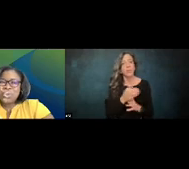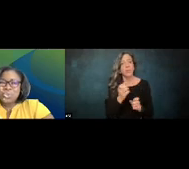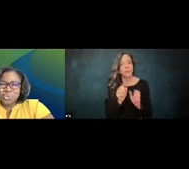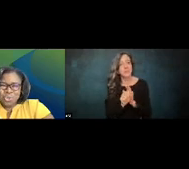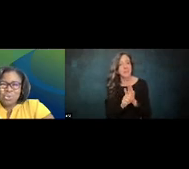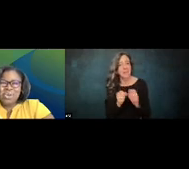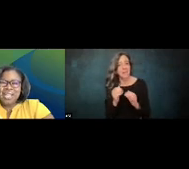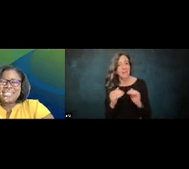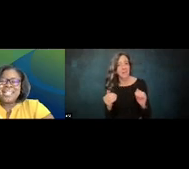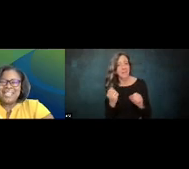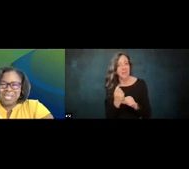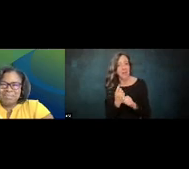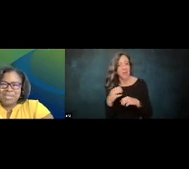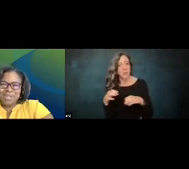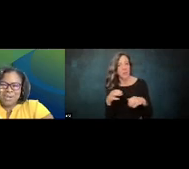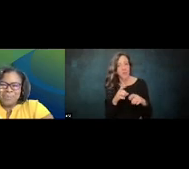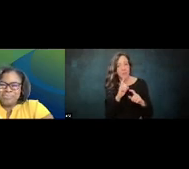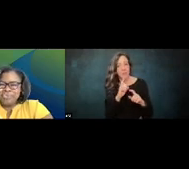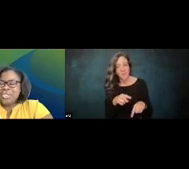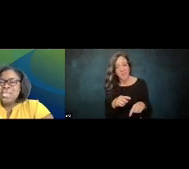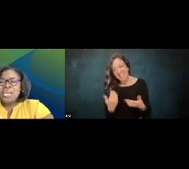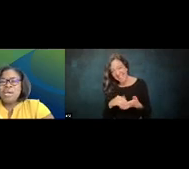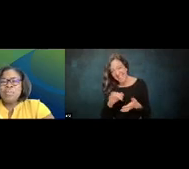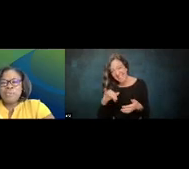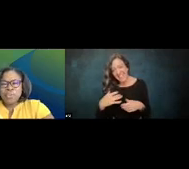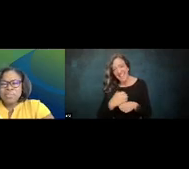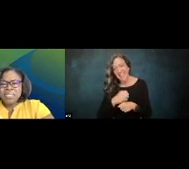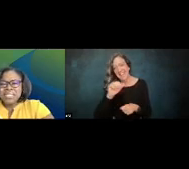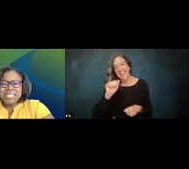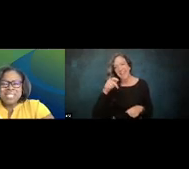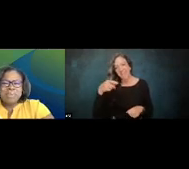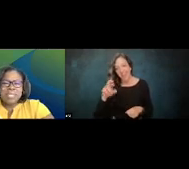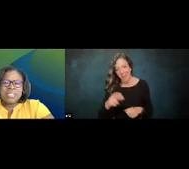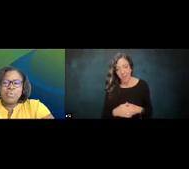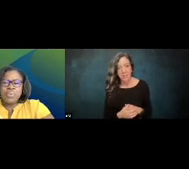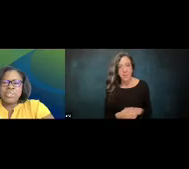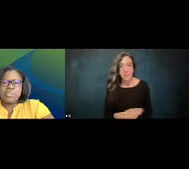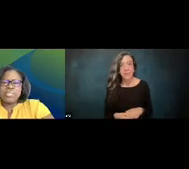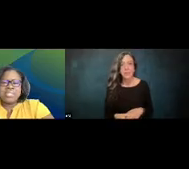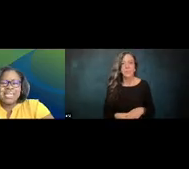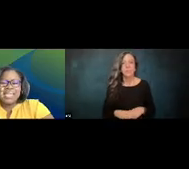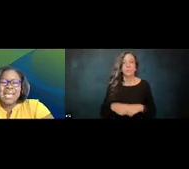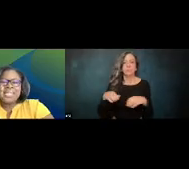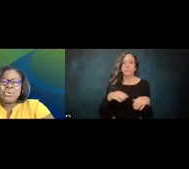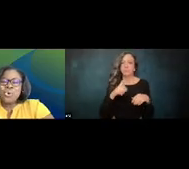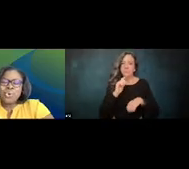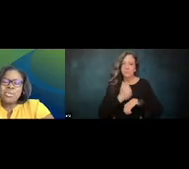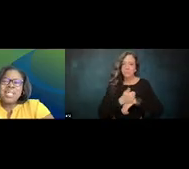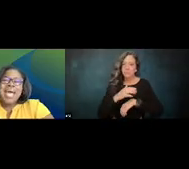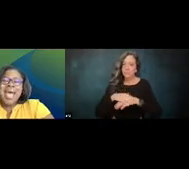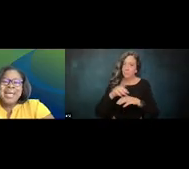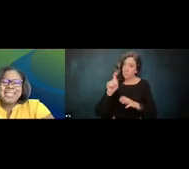which is also known as that APR. Performance is then based on whether the state as a whole